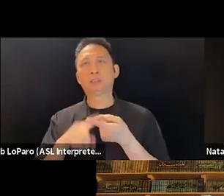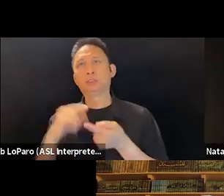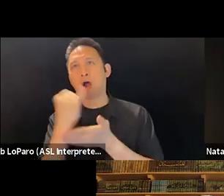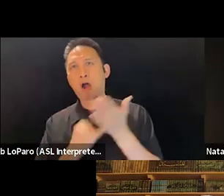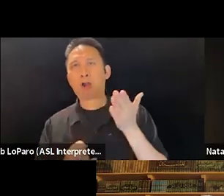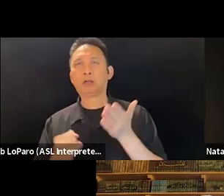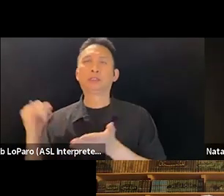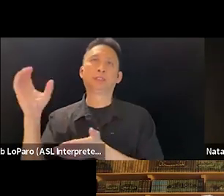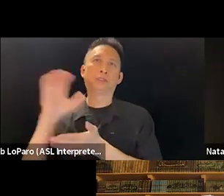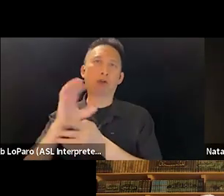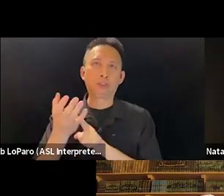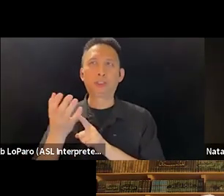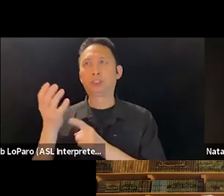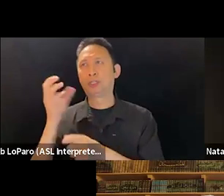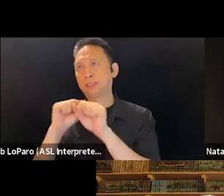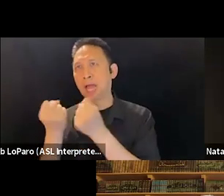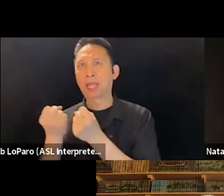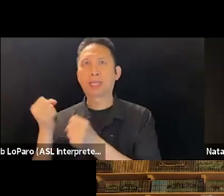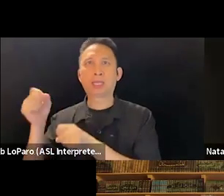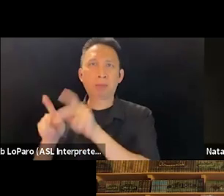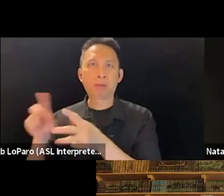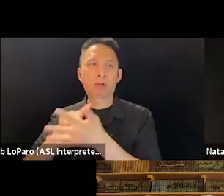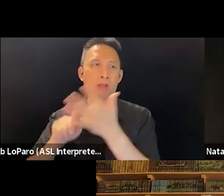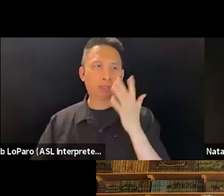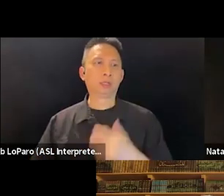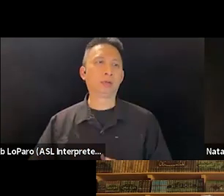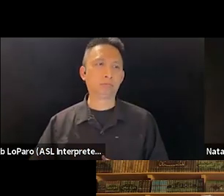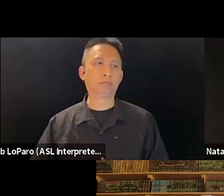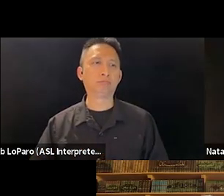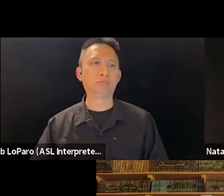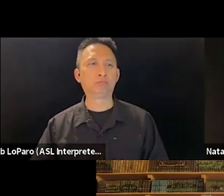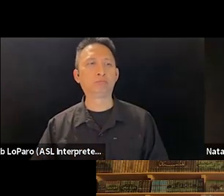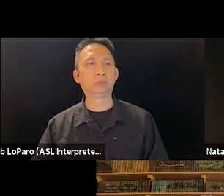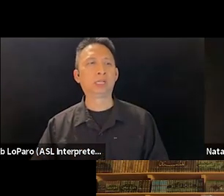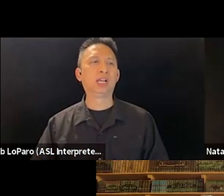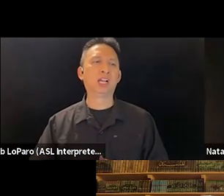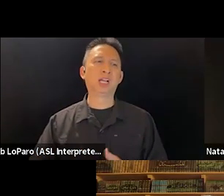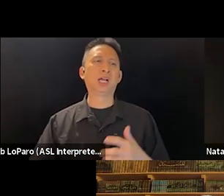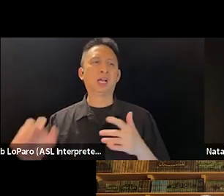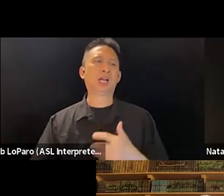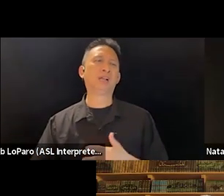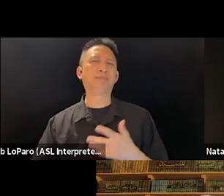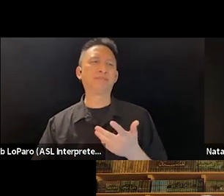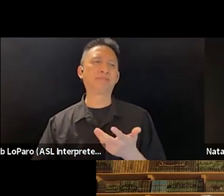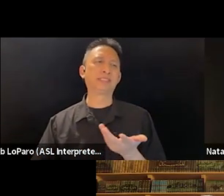people and others. So some slots we must consider it more and more in terms of the cinematic approach